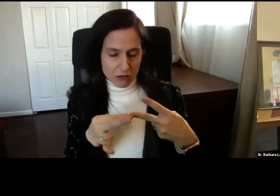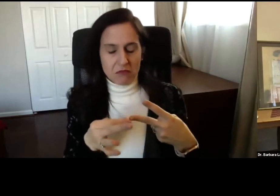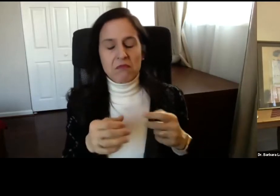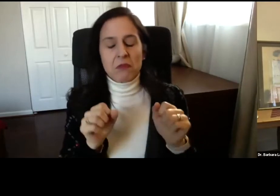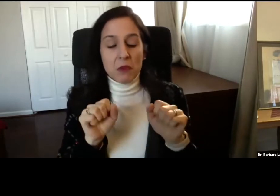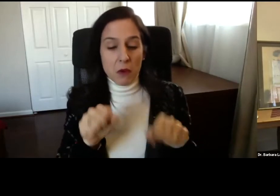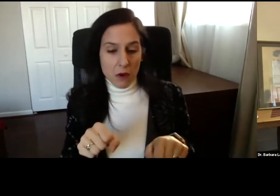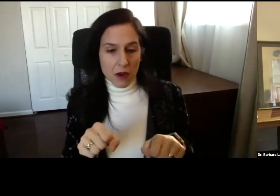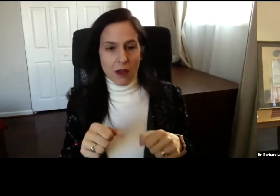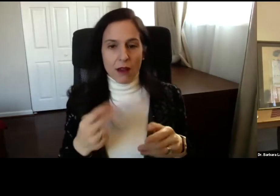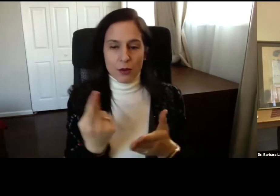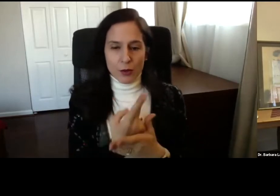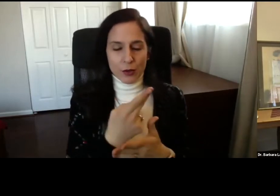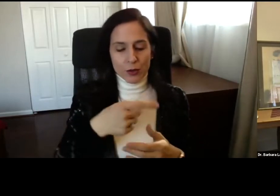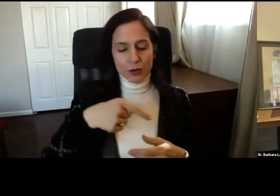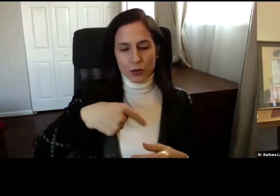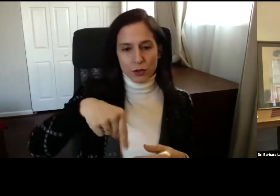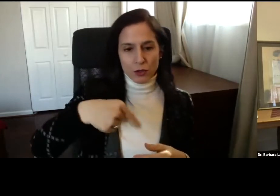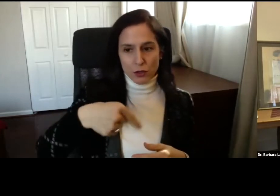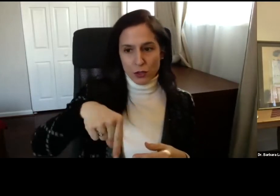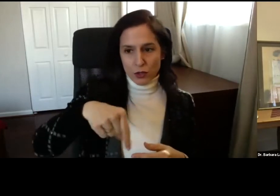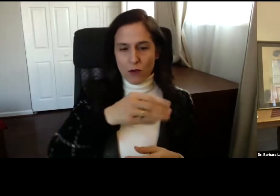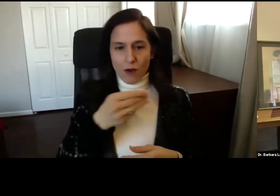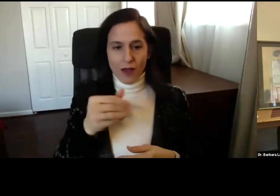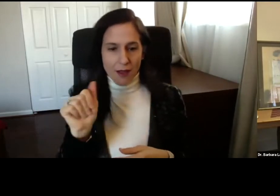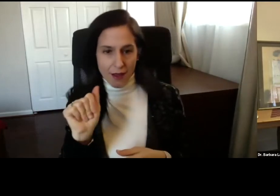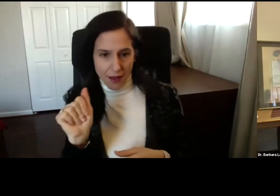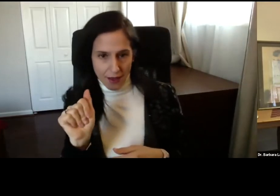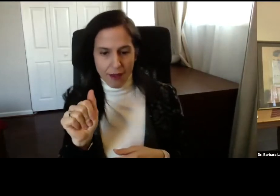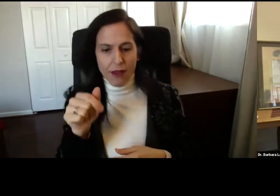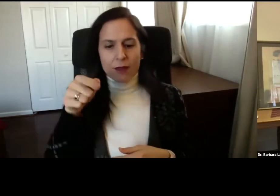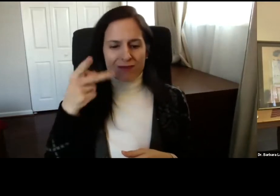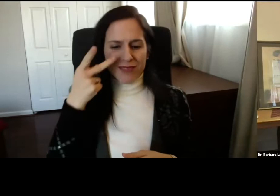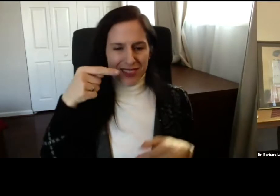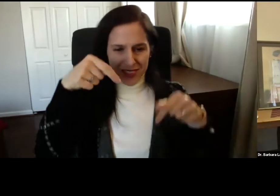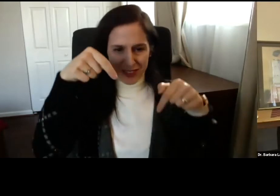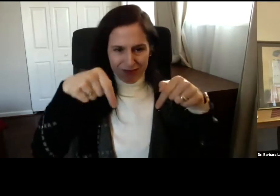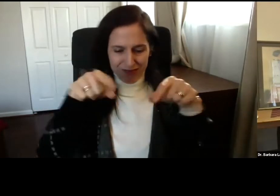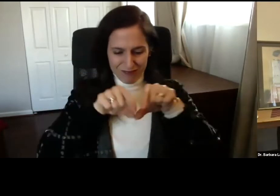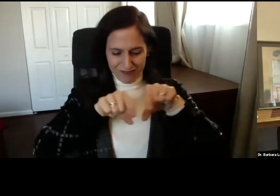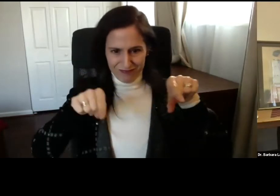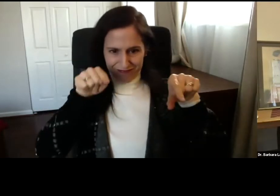though through two ways